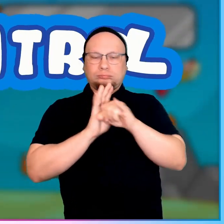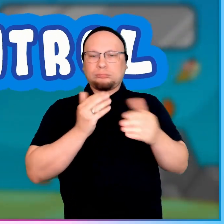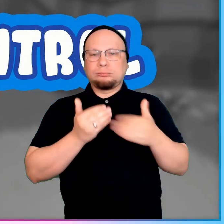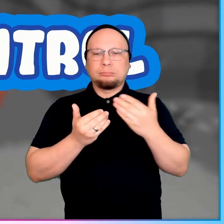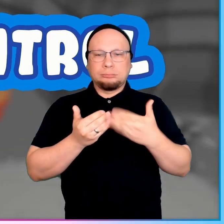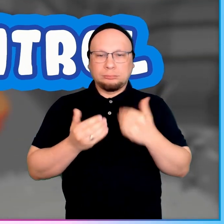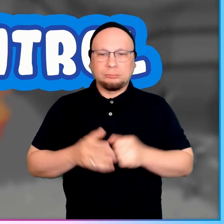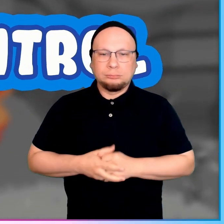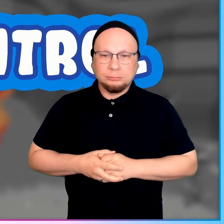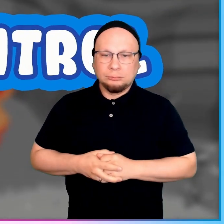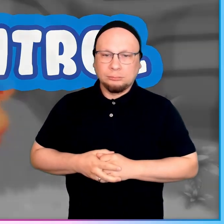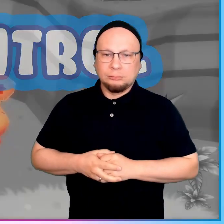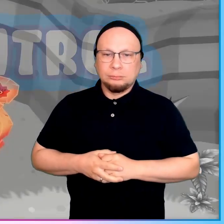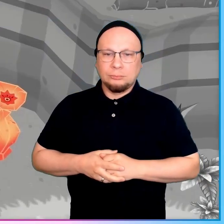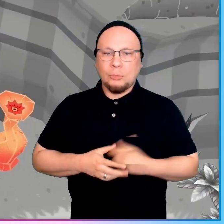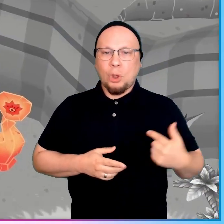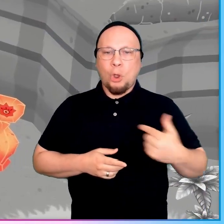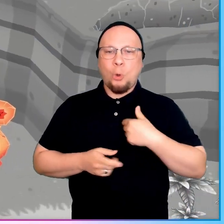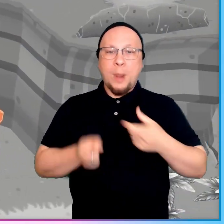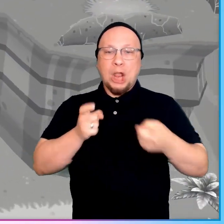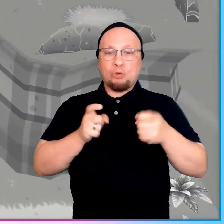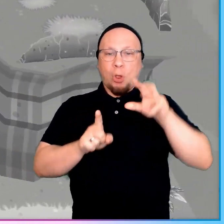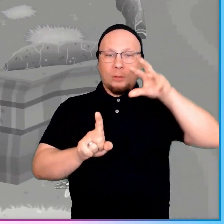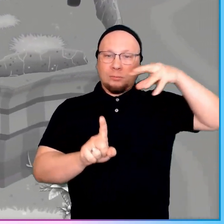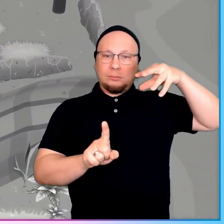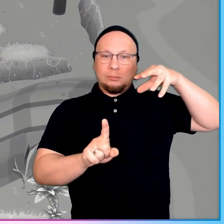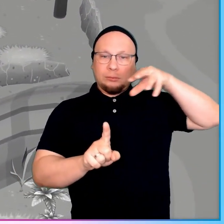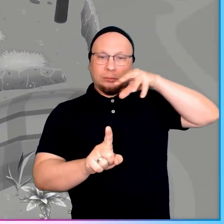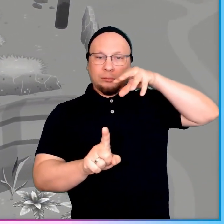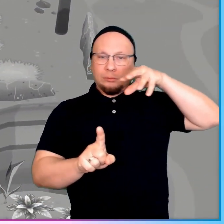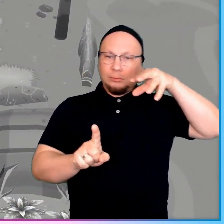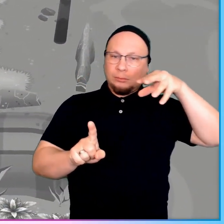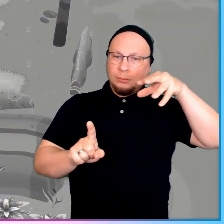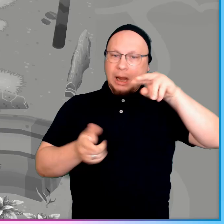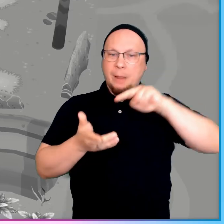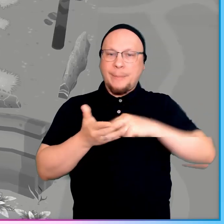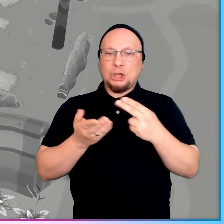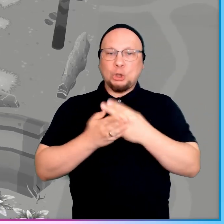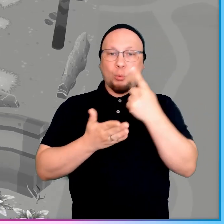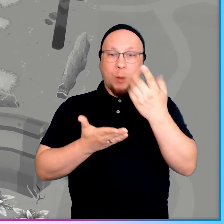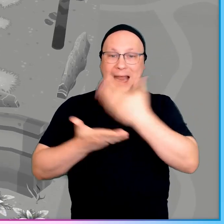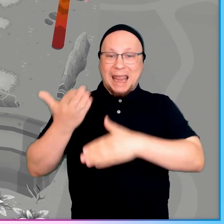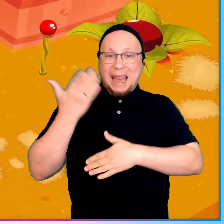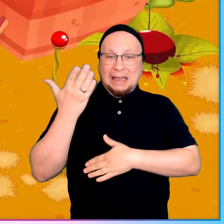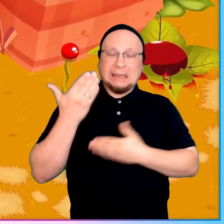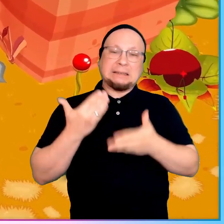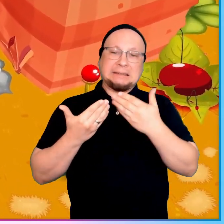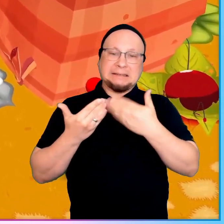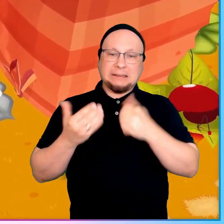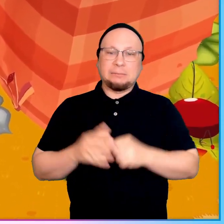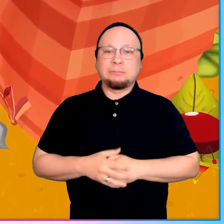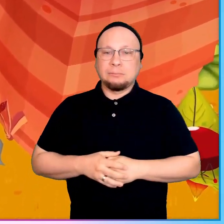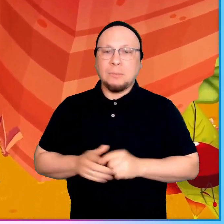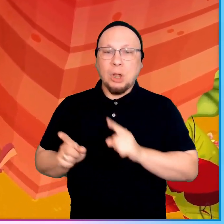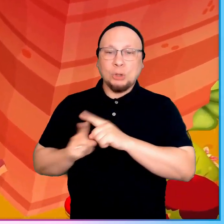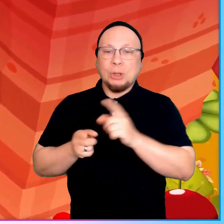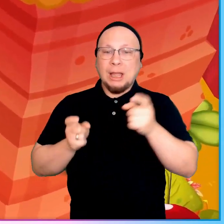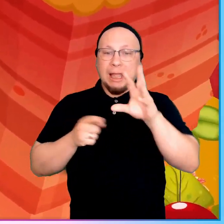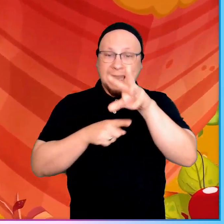We used forced perspectives, which makes it easier to play with a single joystick. The camera also rotates automatically to help with puzzles and secrets.